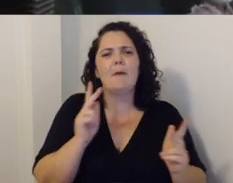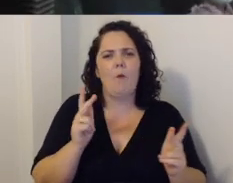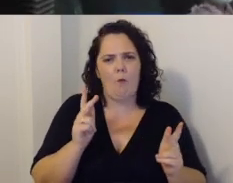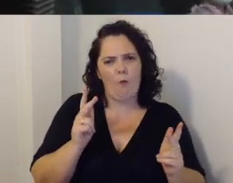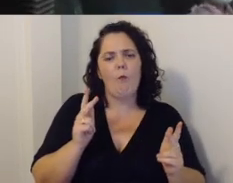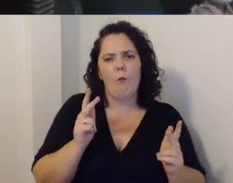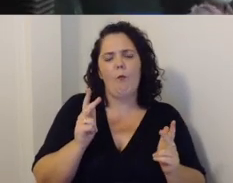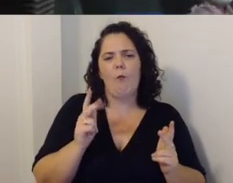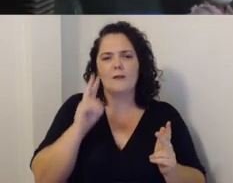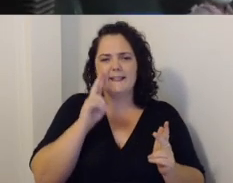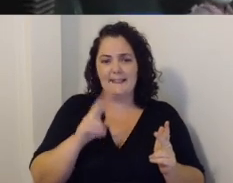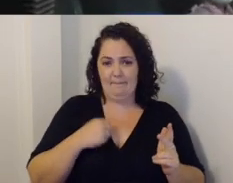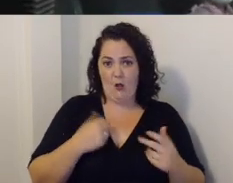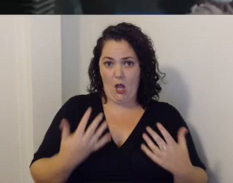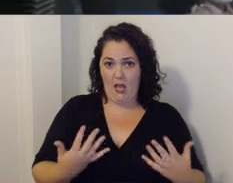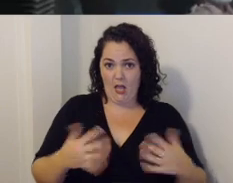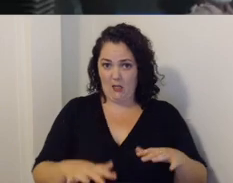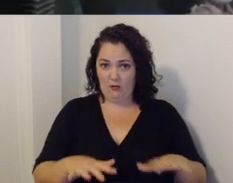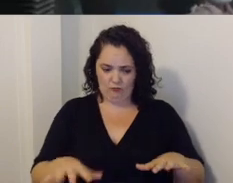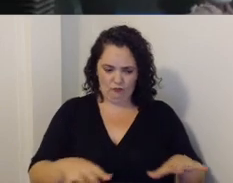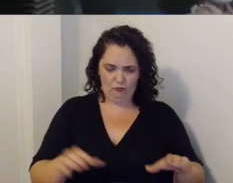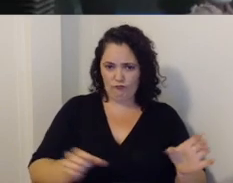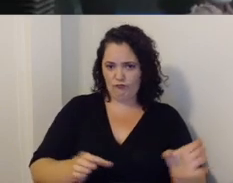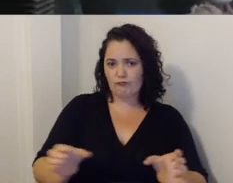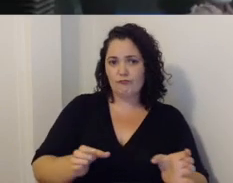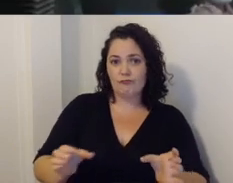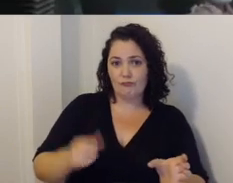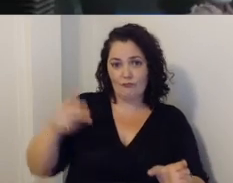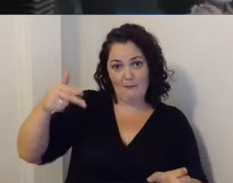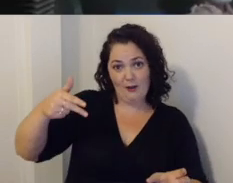you're going to see is my hands and some tools and you'll hear my voice coming through and then